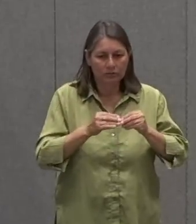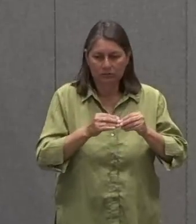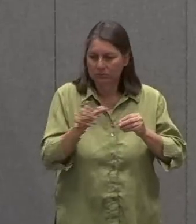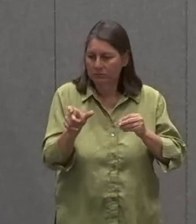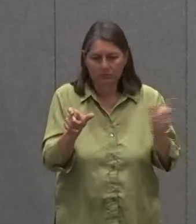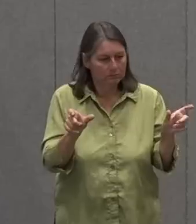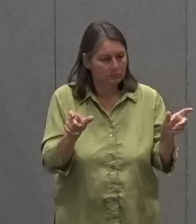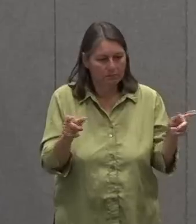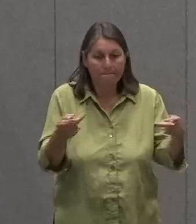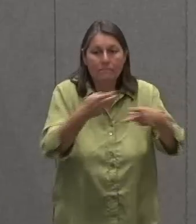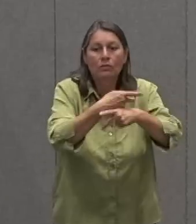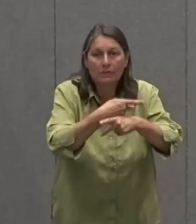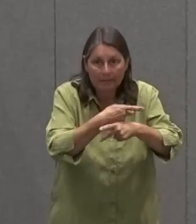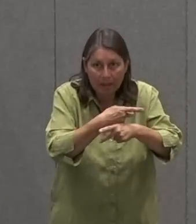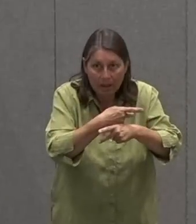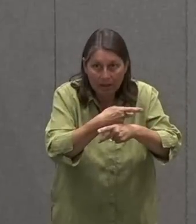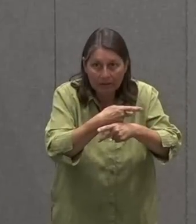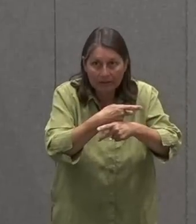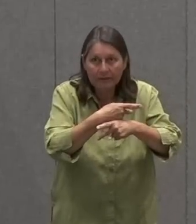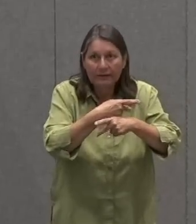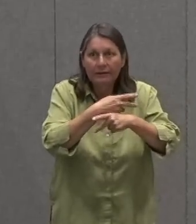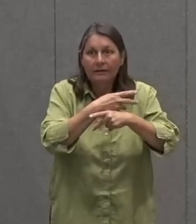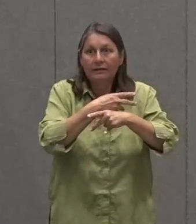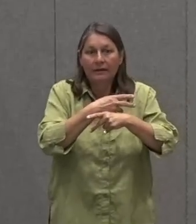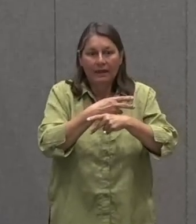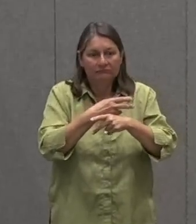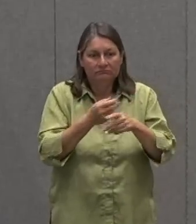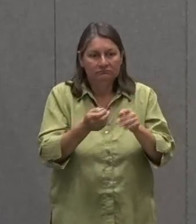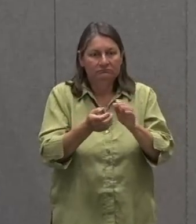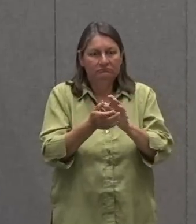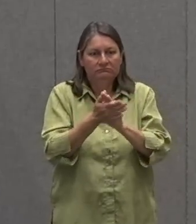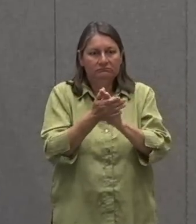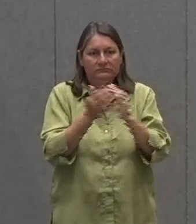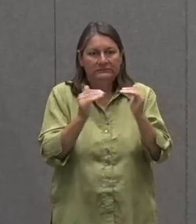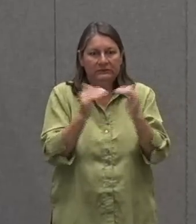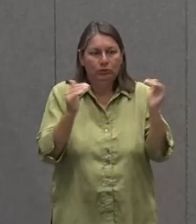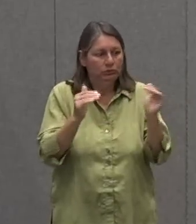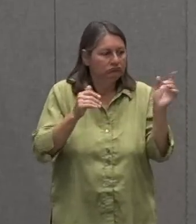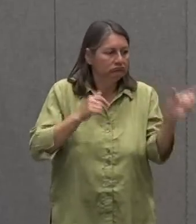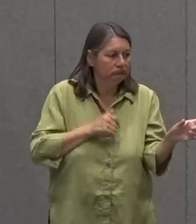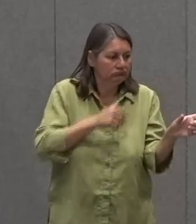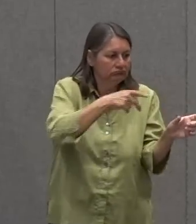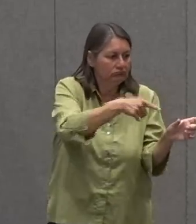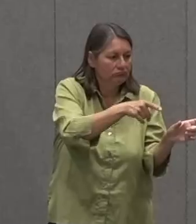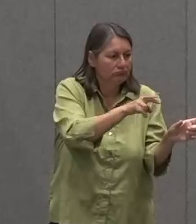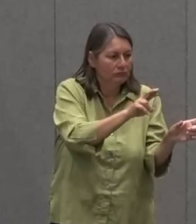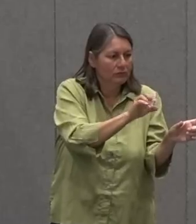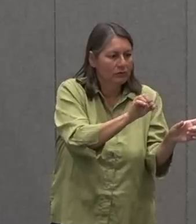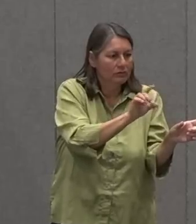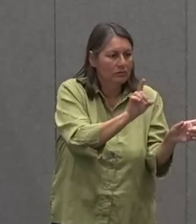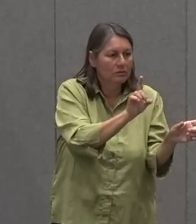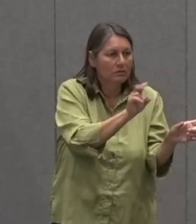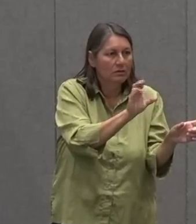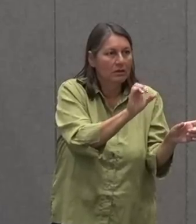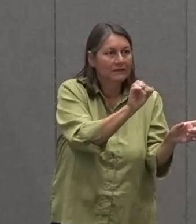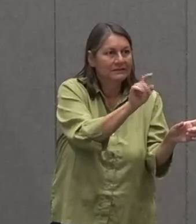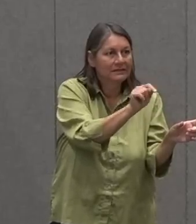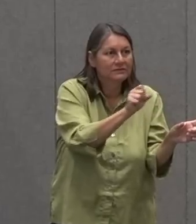and they make a different number. They make a product of a number, so let me think of how I can formalize that,